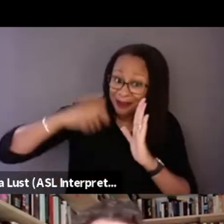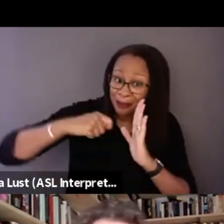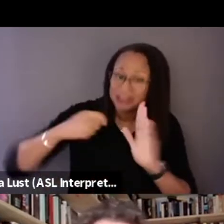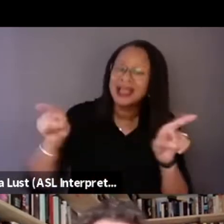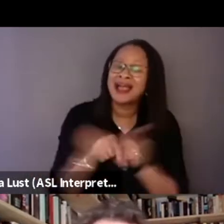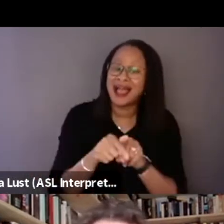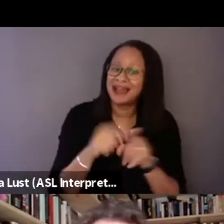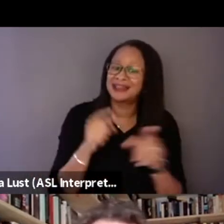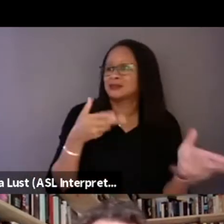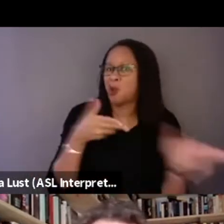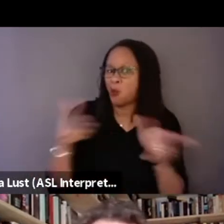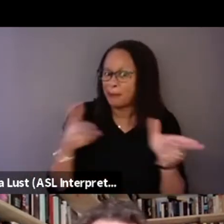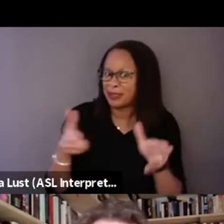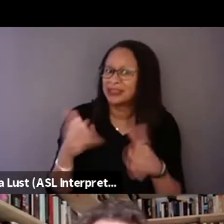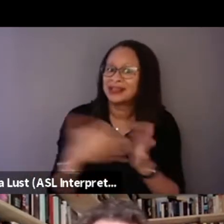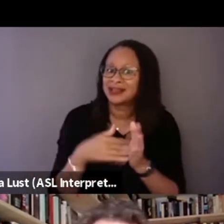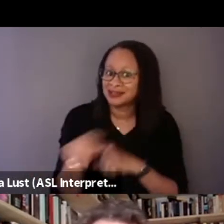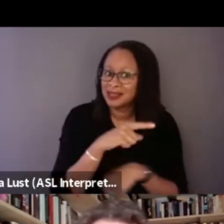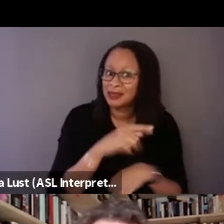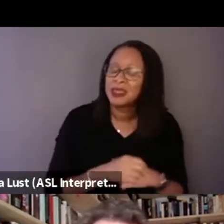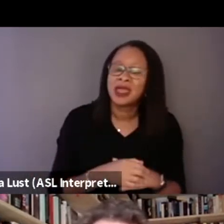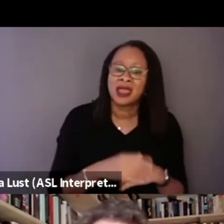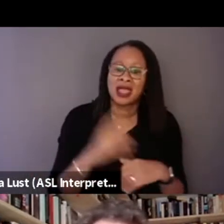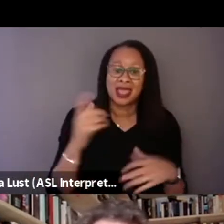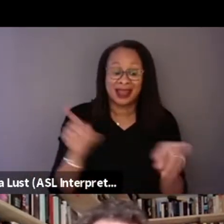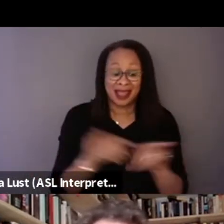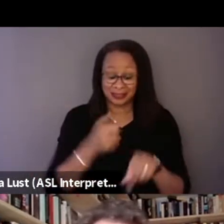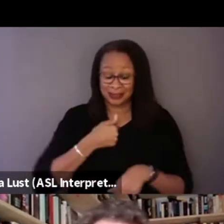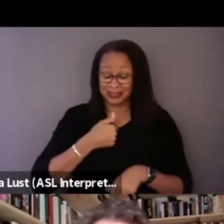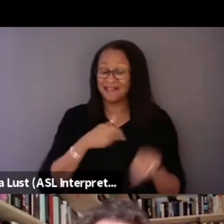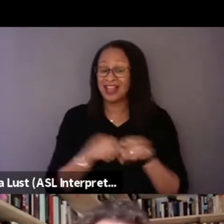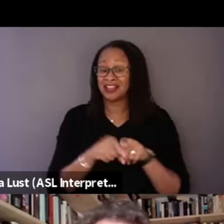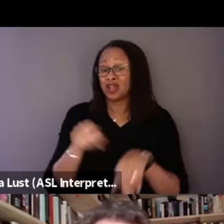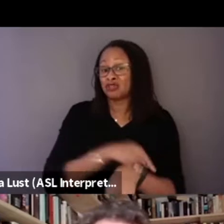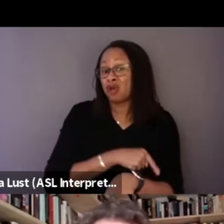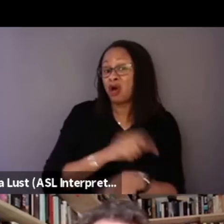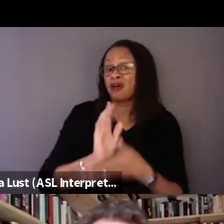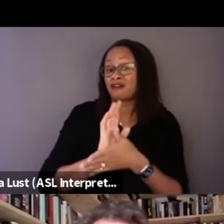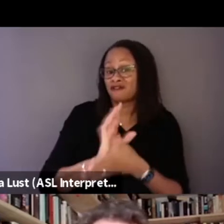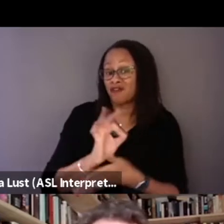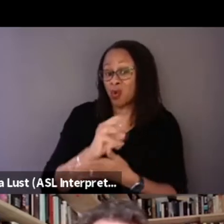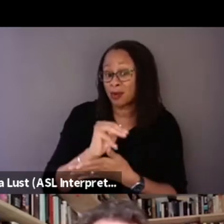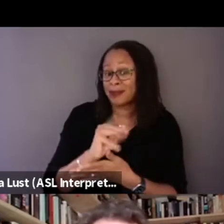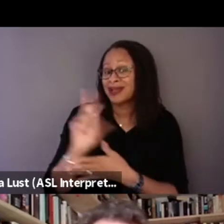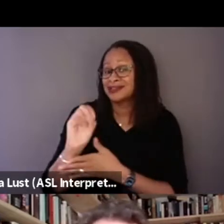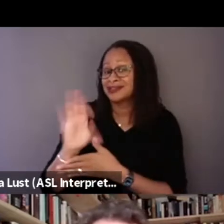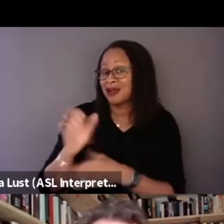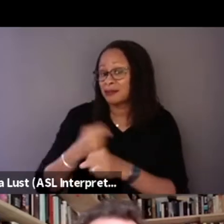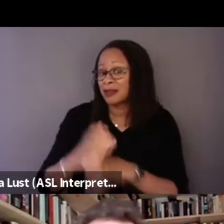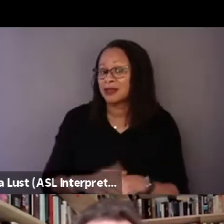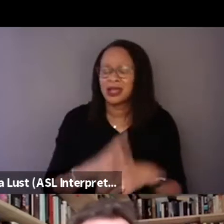And that, to me, as a long form documentary filmmaker was incredibly attractive, right? Stories can shape the world.